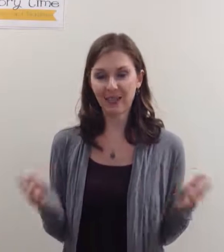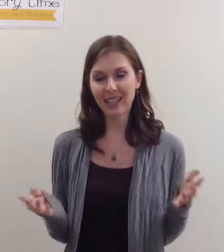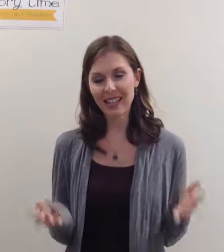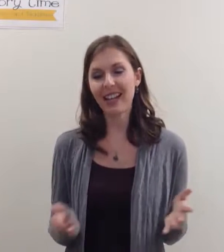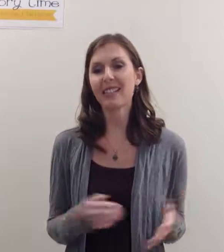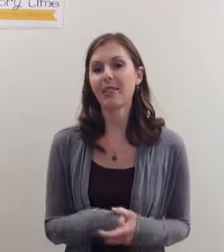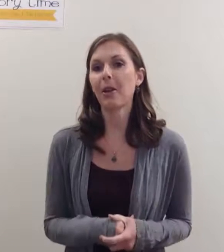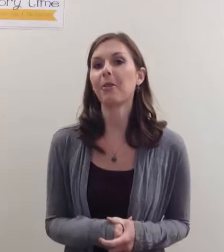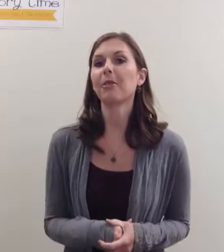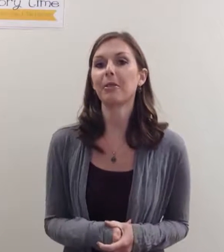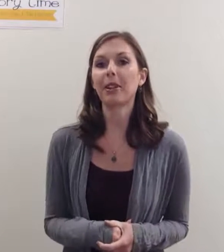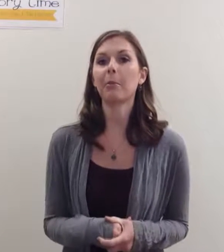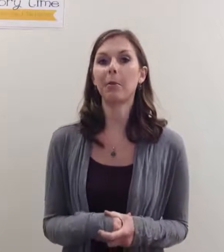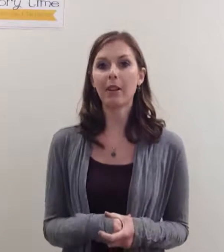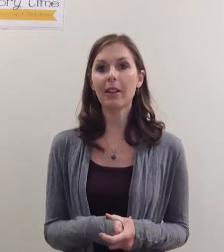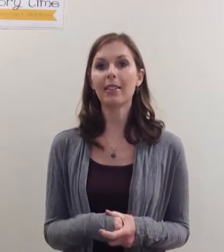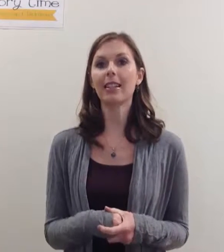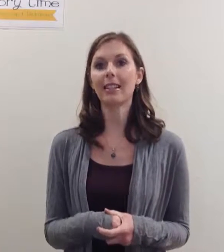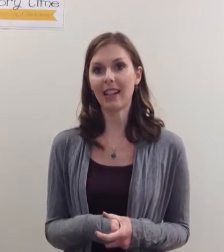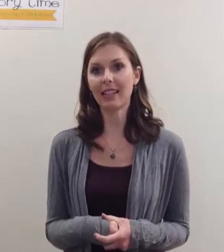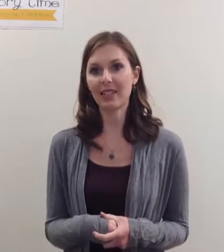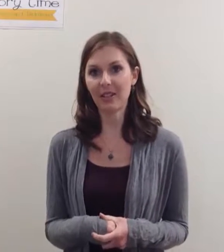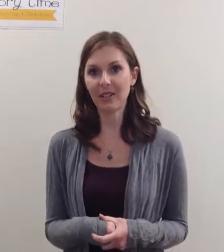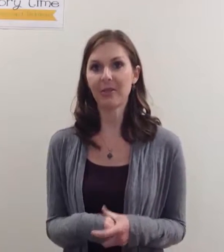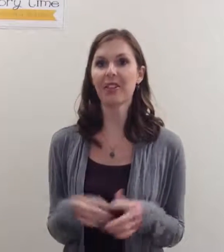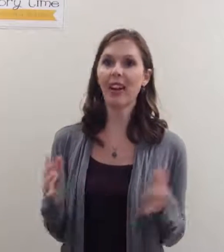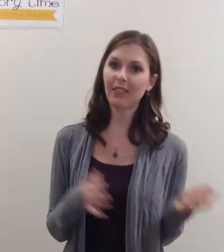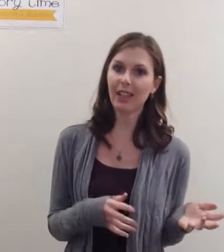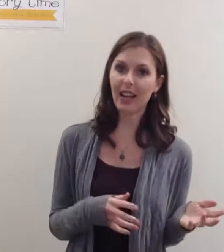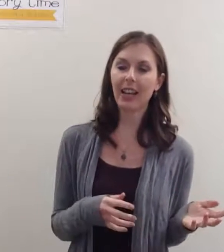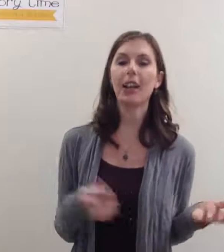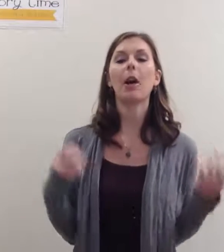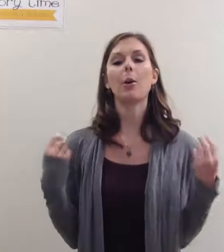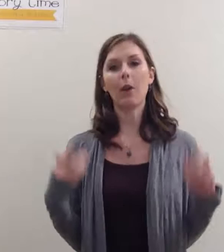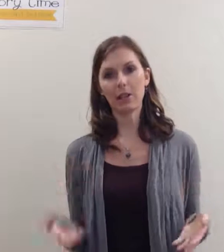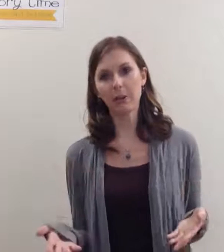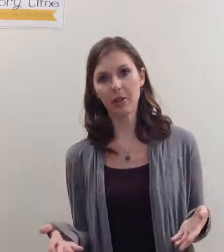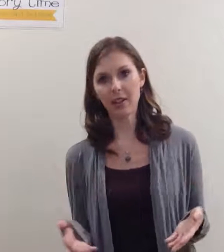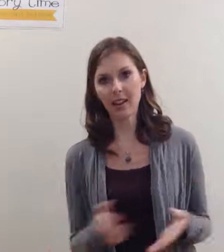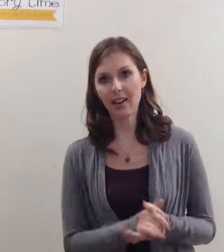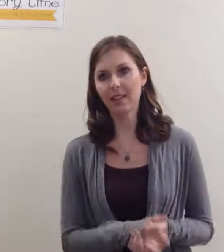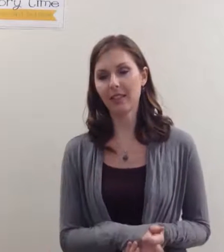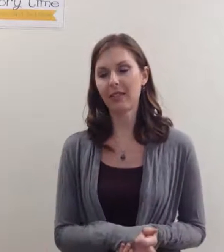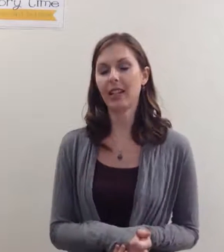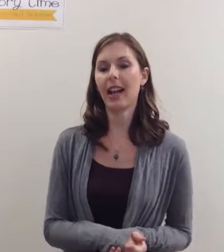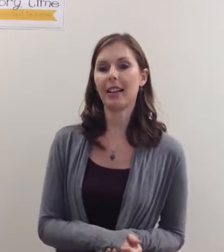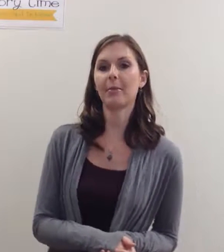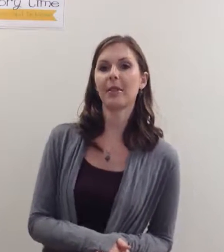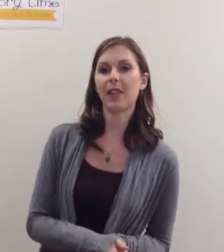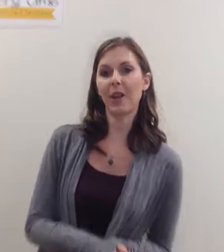everyday, so you can put these signs to use everyday, while you're putting on different items of clothing.